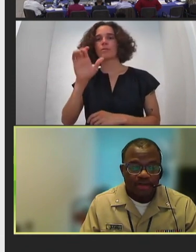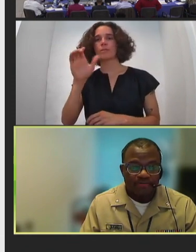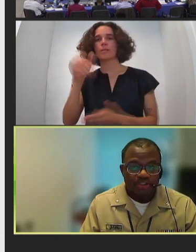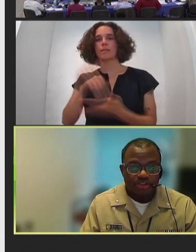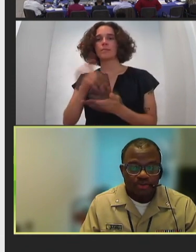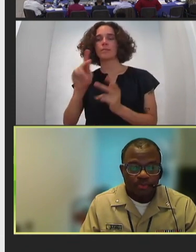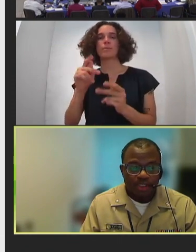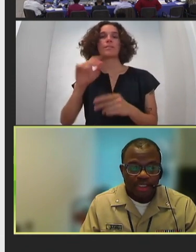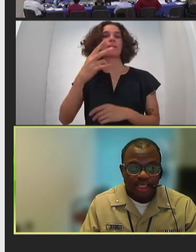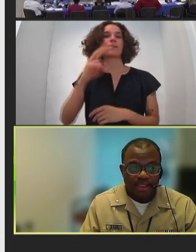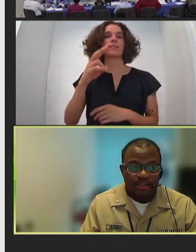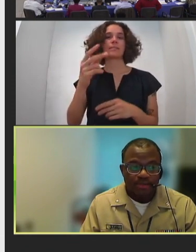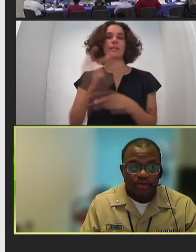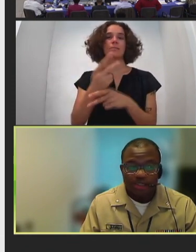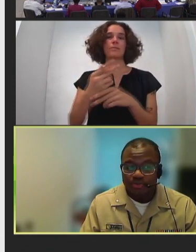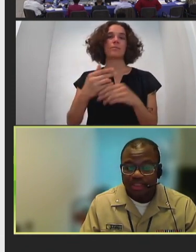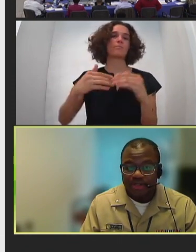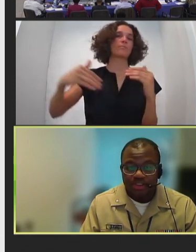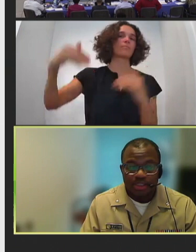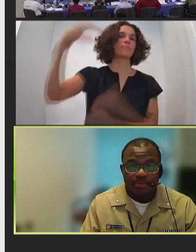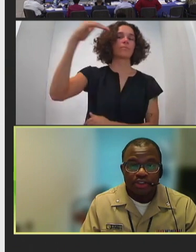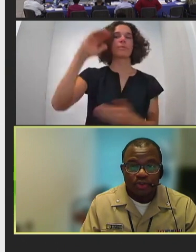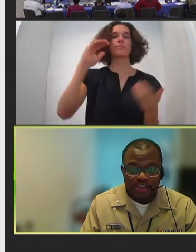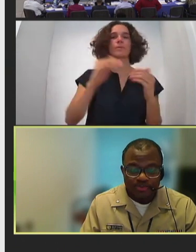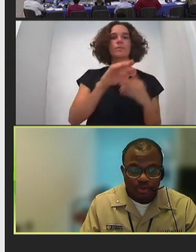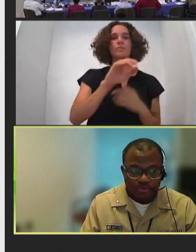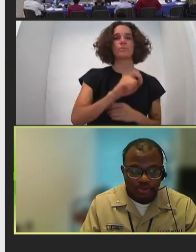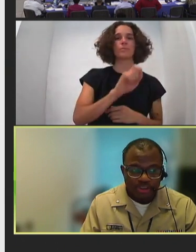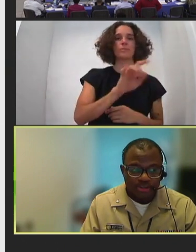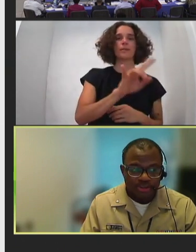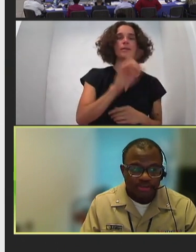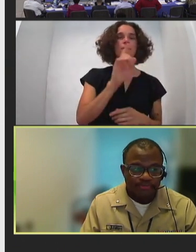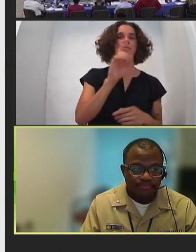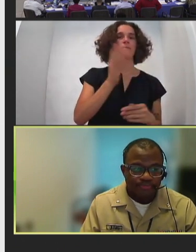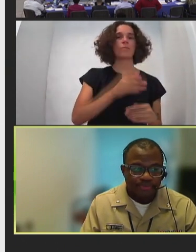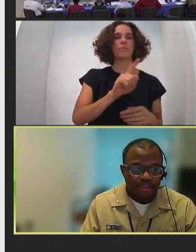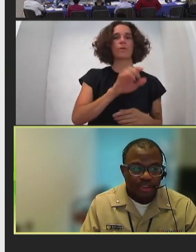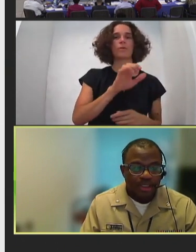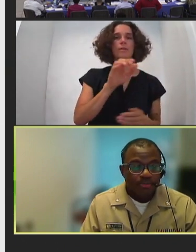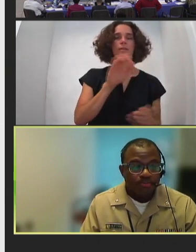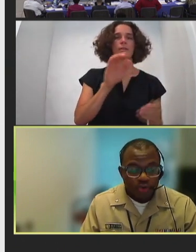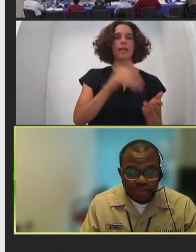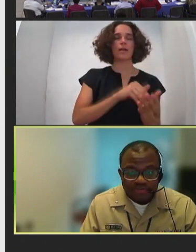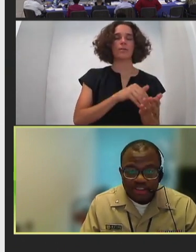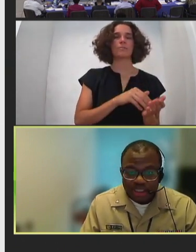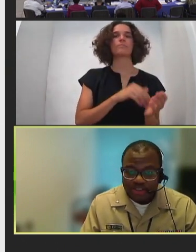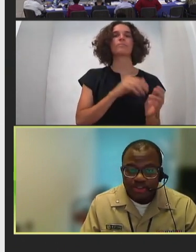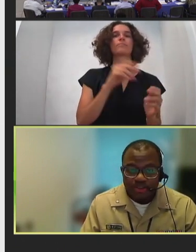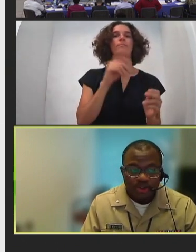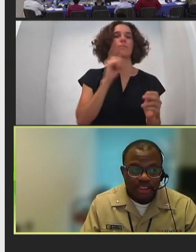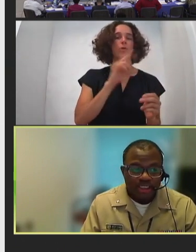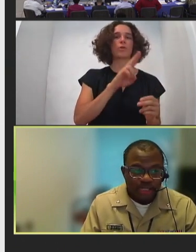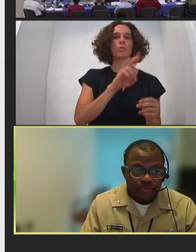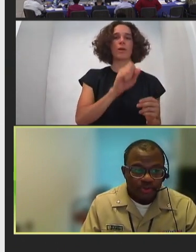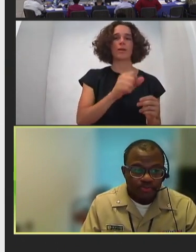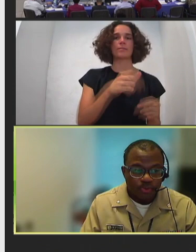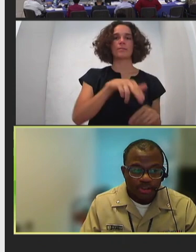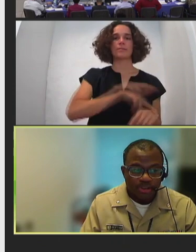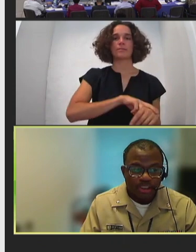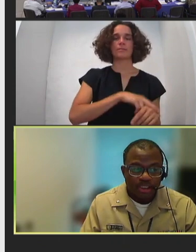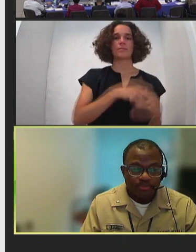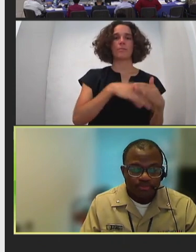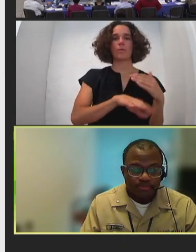of 0.8 per 100,000 among U.S.-born persons. Most of these cases occurring in non-U.S.-born